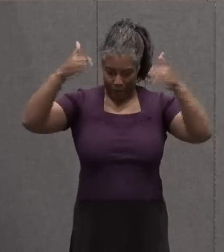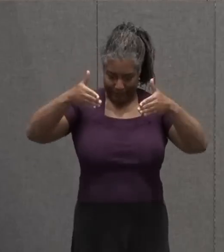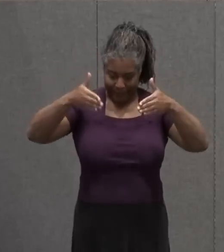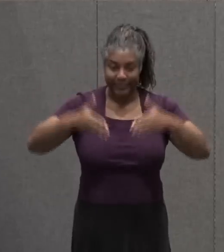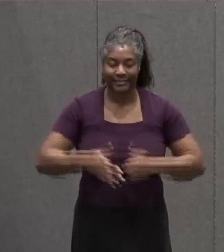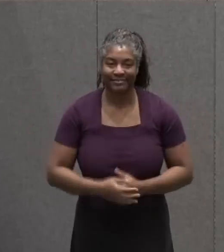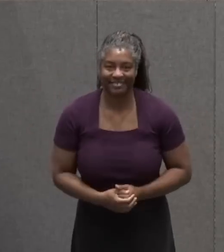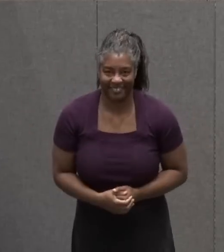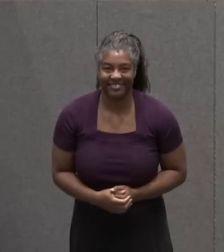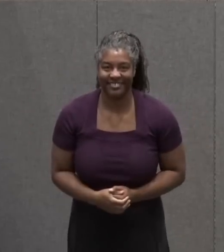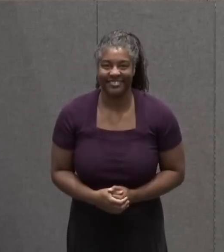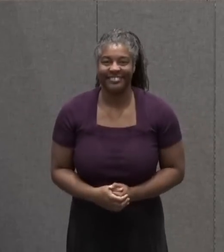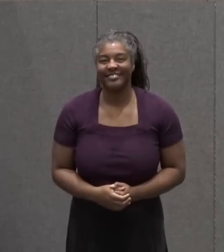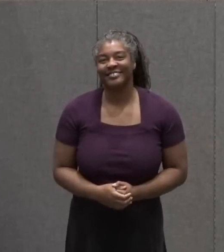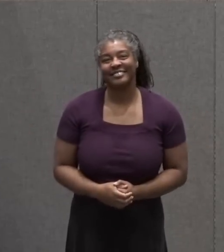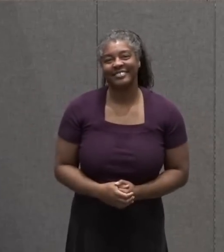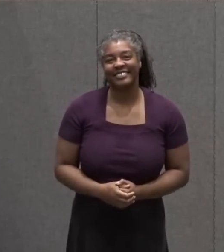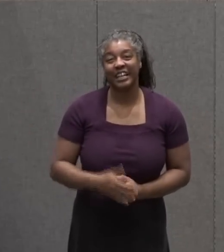Okay. My